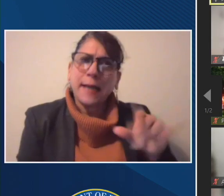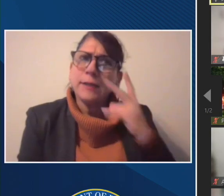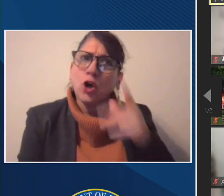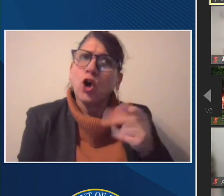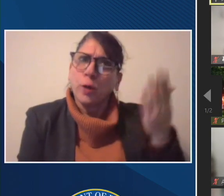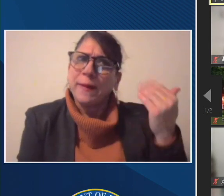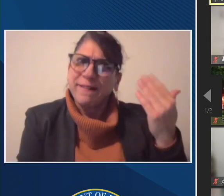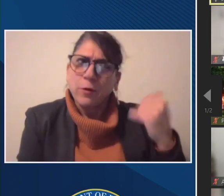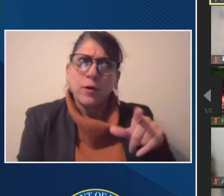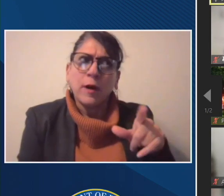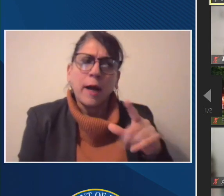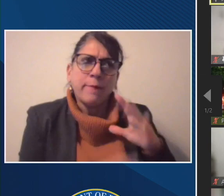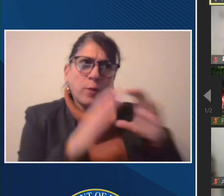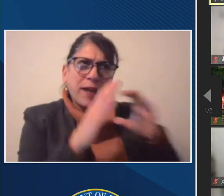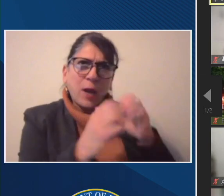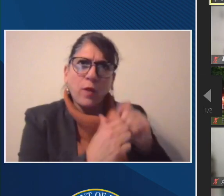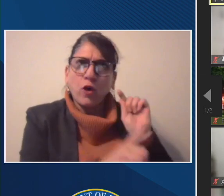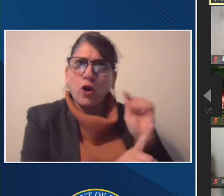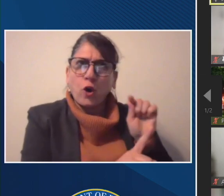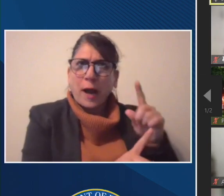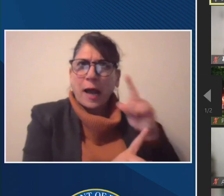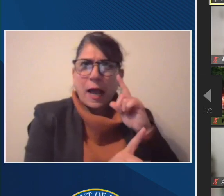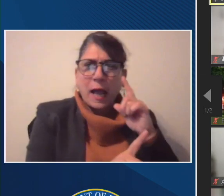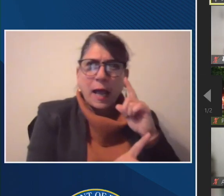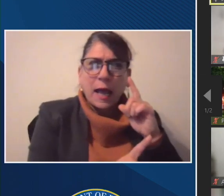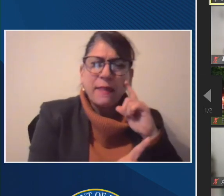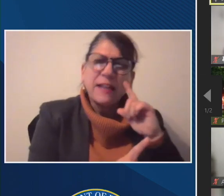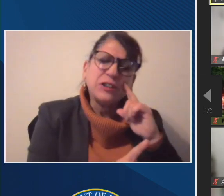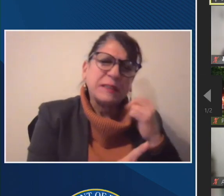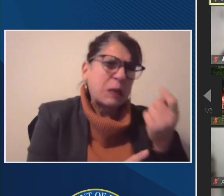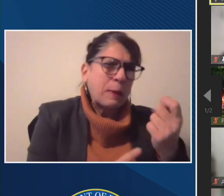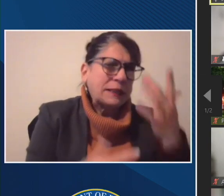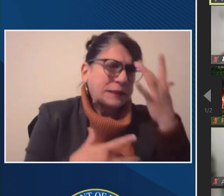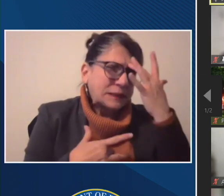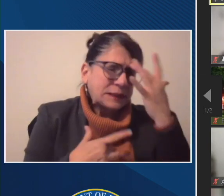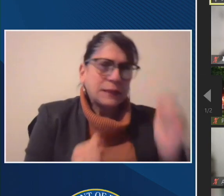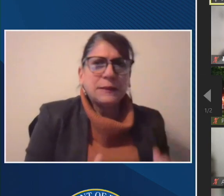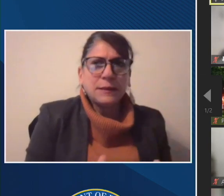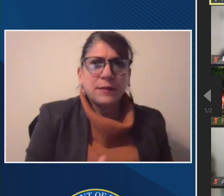communication with her, and I think she's a little under the weather, so she may have stepped away.